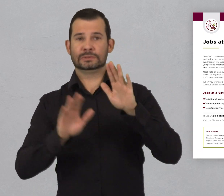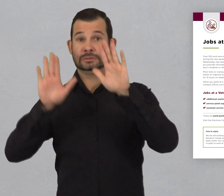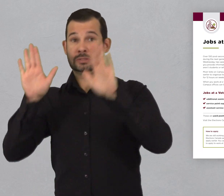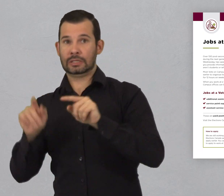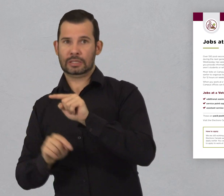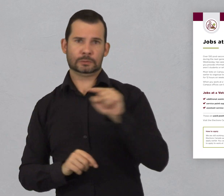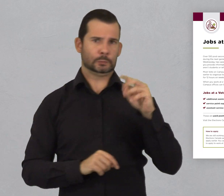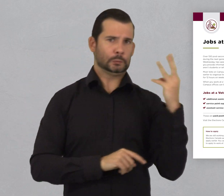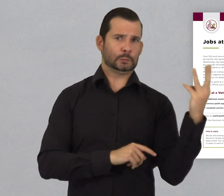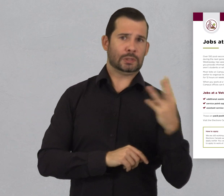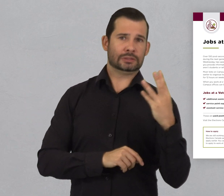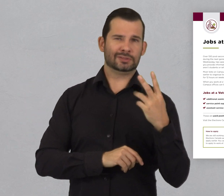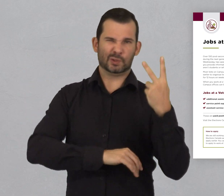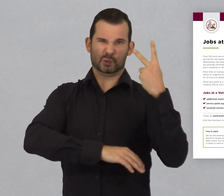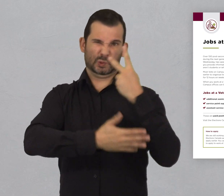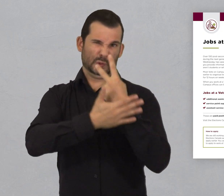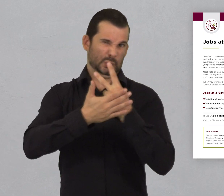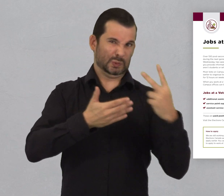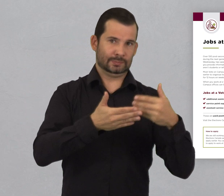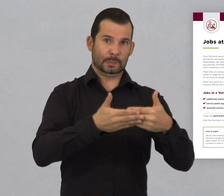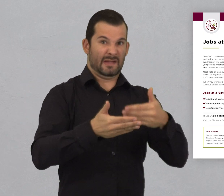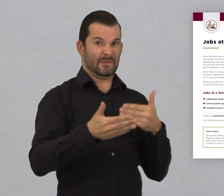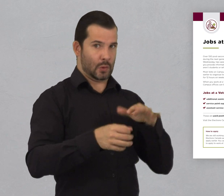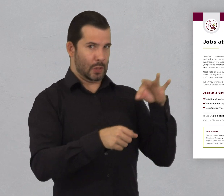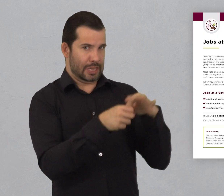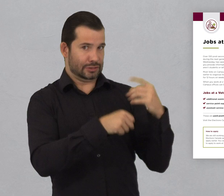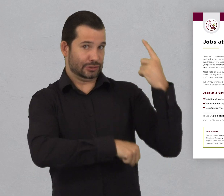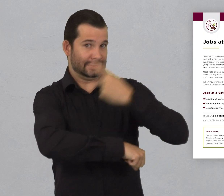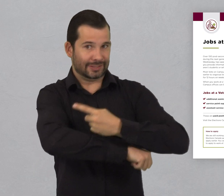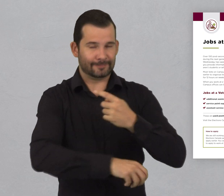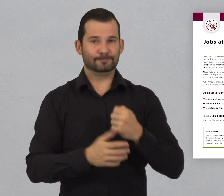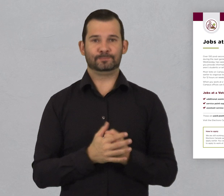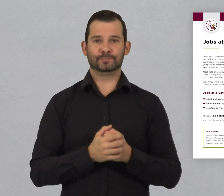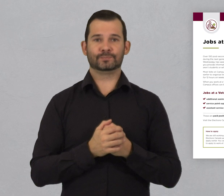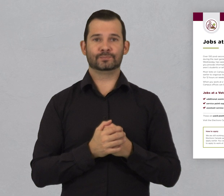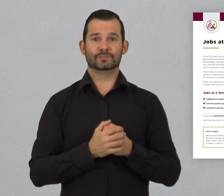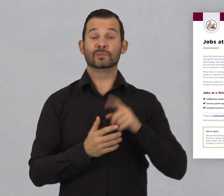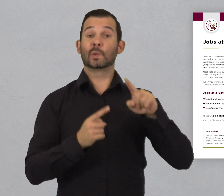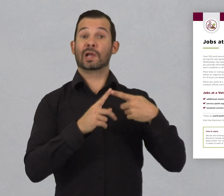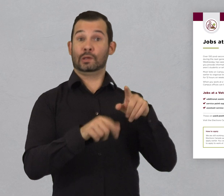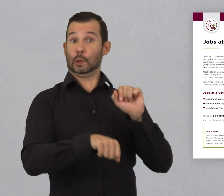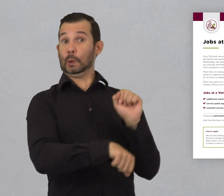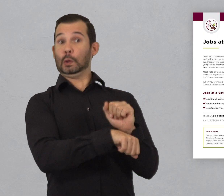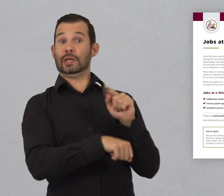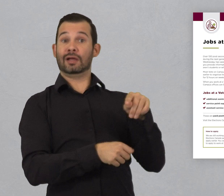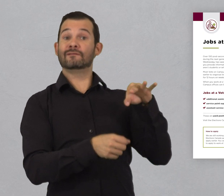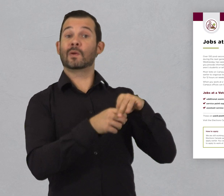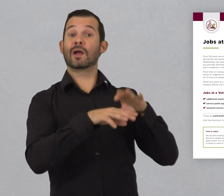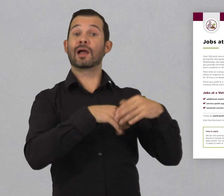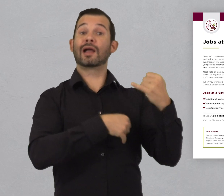Sunday to Wednesday, two weeks before election day. When you work at a Vote on Campus office,